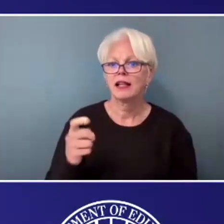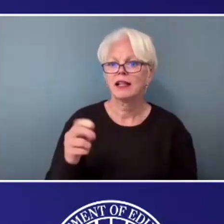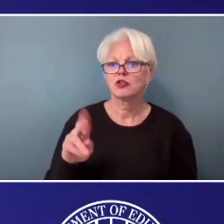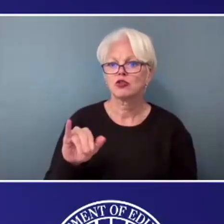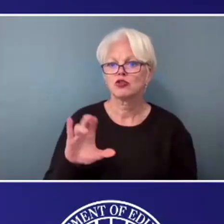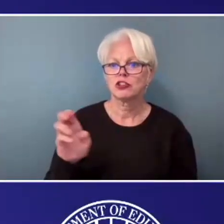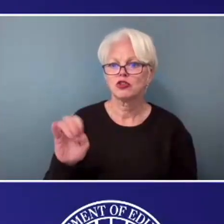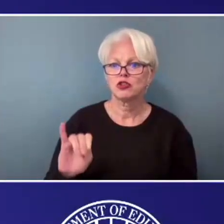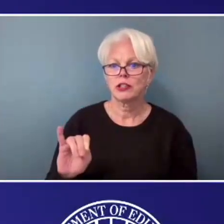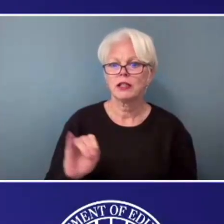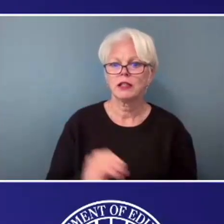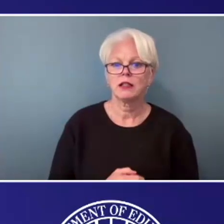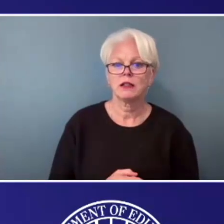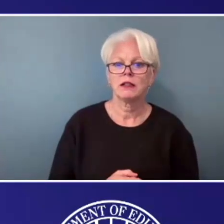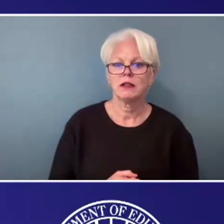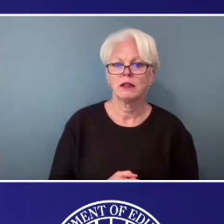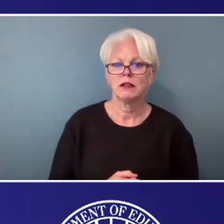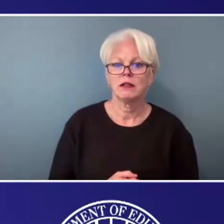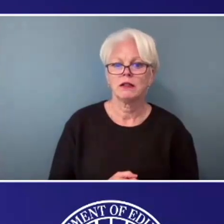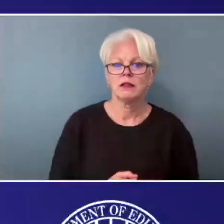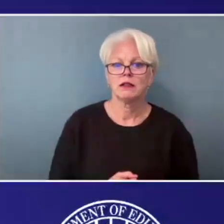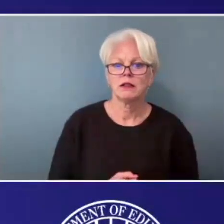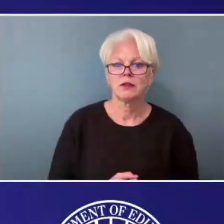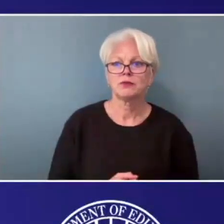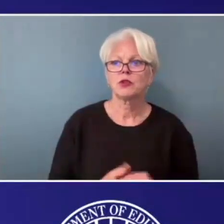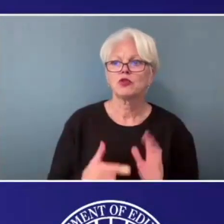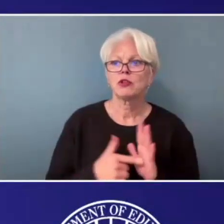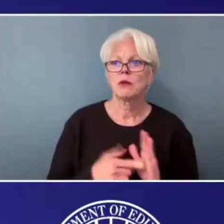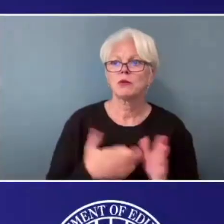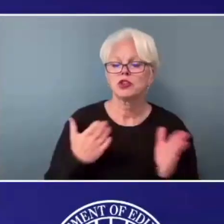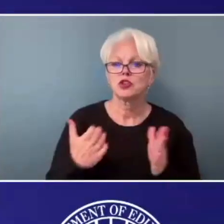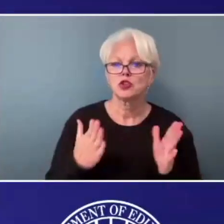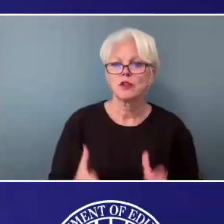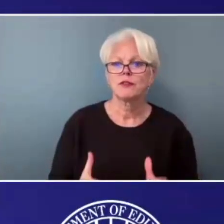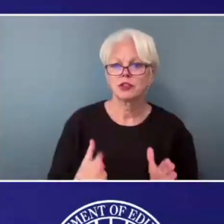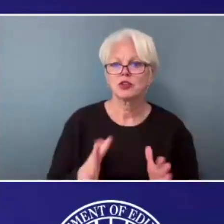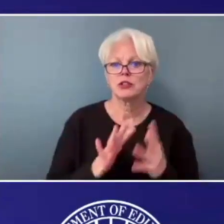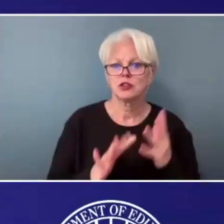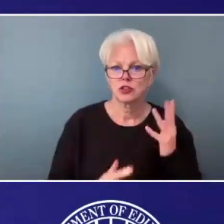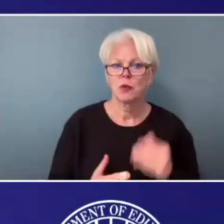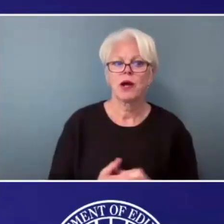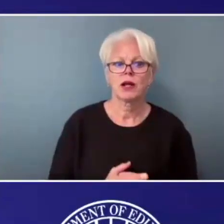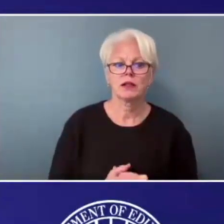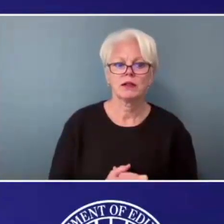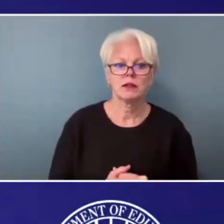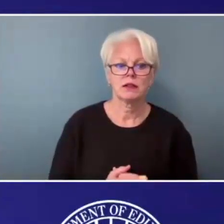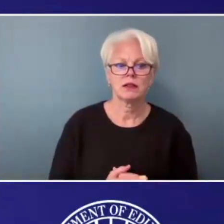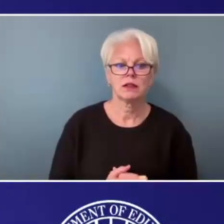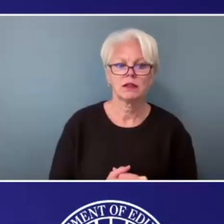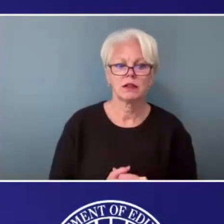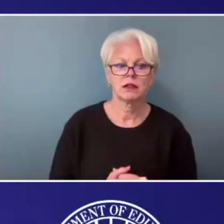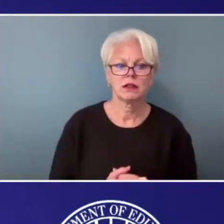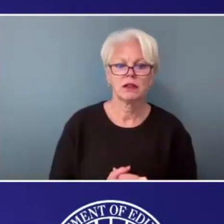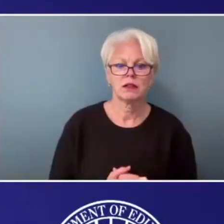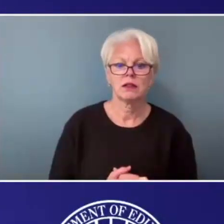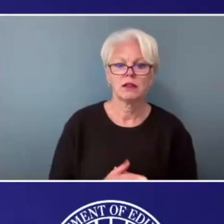representing servicers and so on, I'll say. Alex Holt, representing the